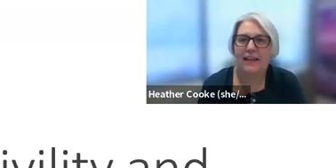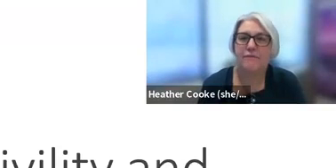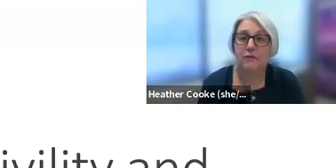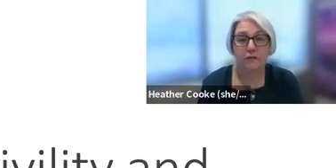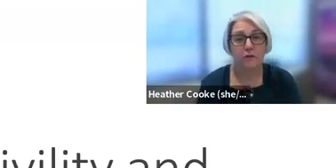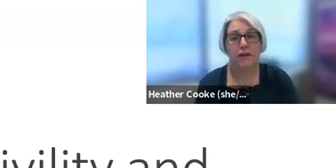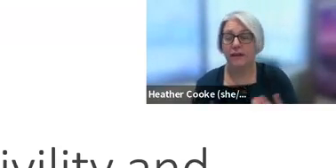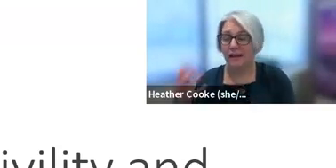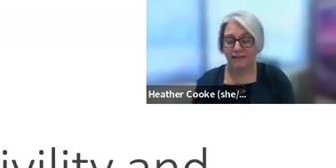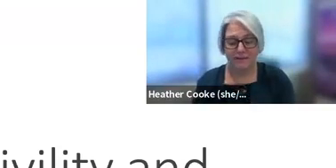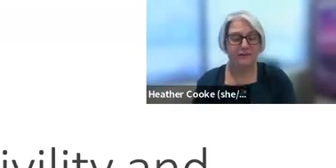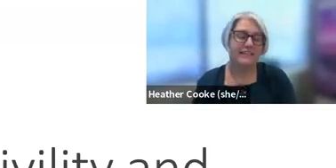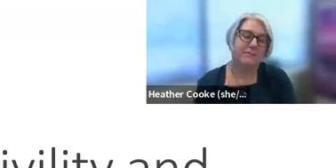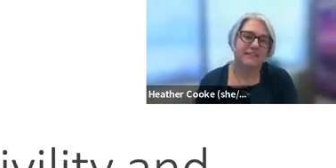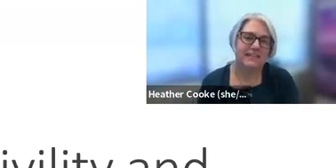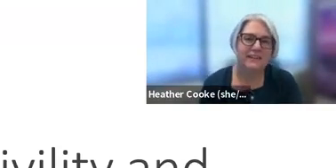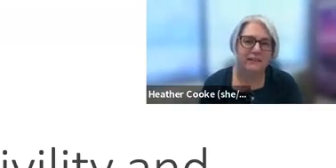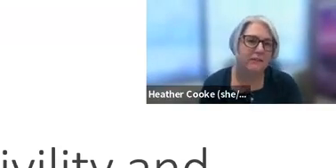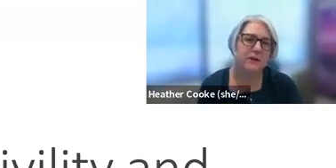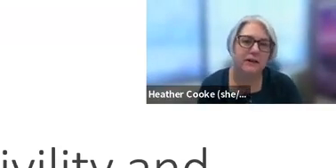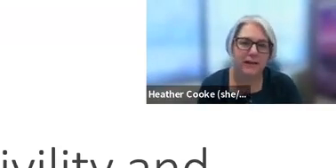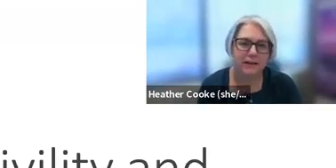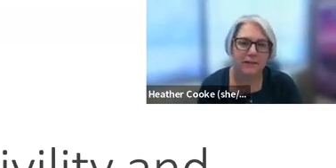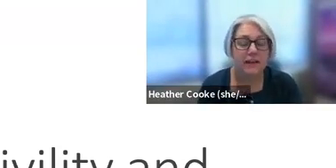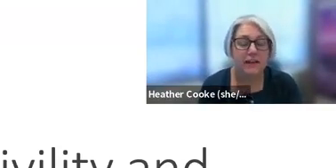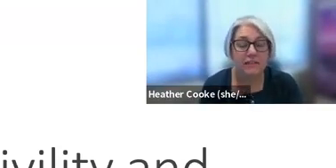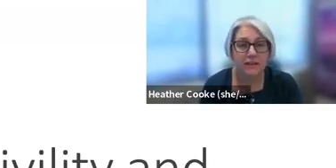let folks know that as I'm here today presenting on this work